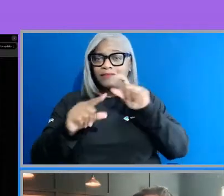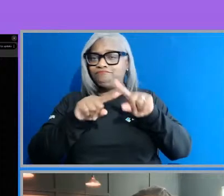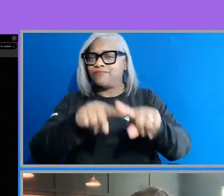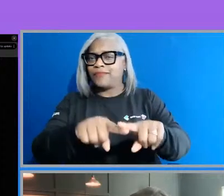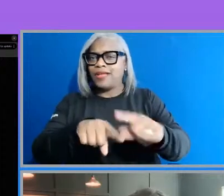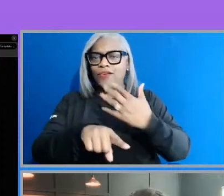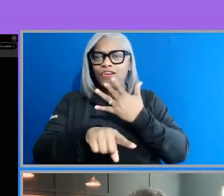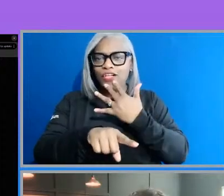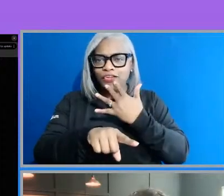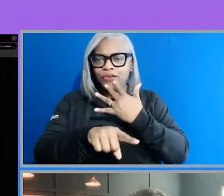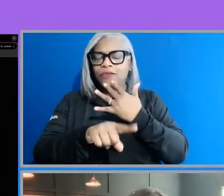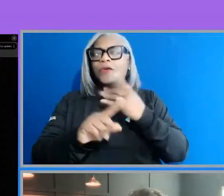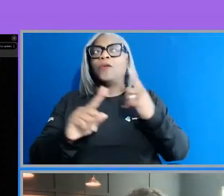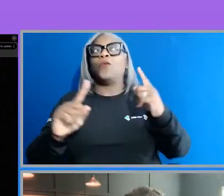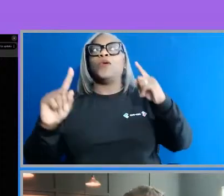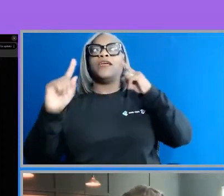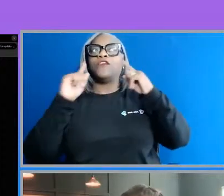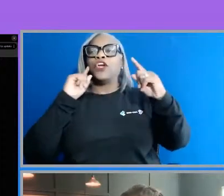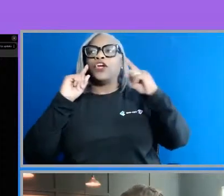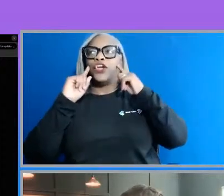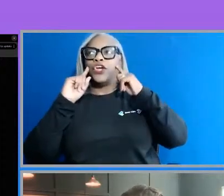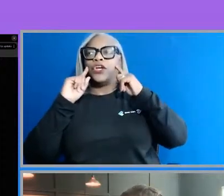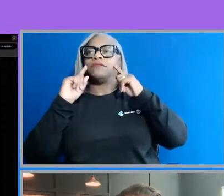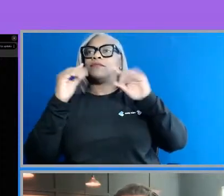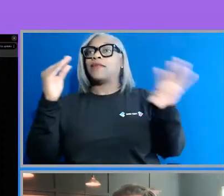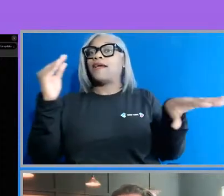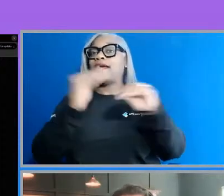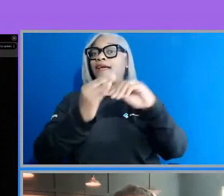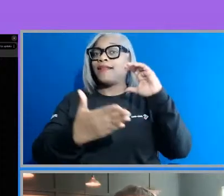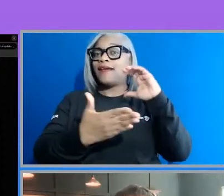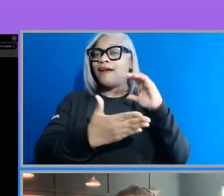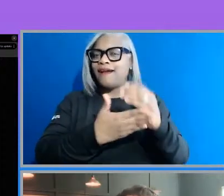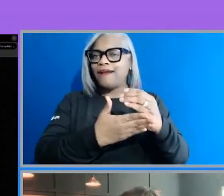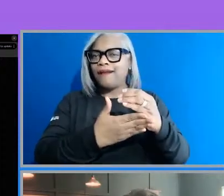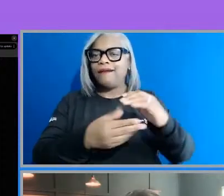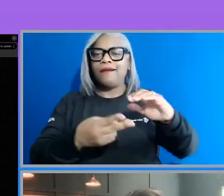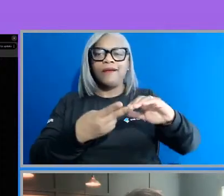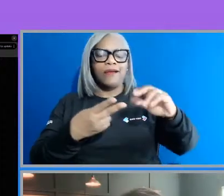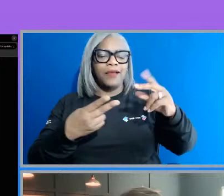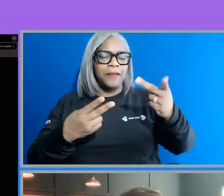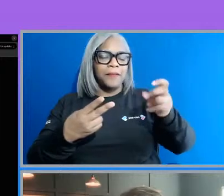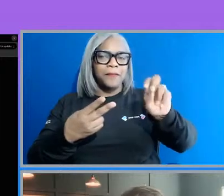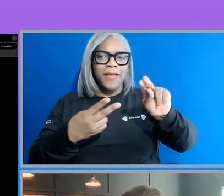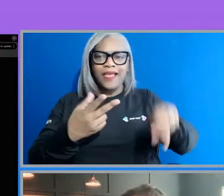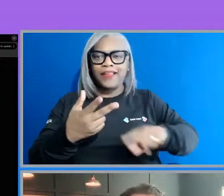people say always add another visual element like an icon pattern or text label, and that's great. But we should